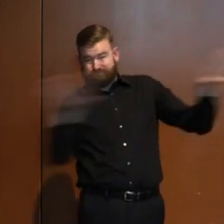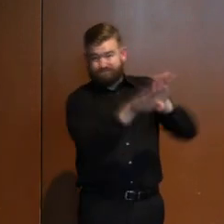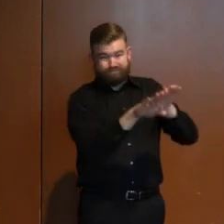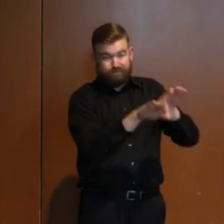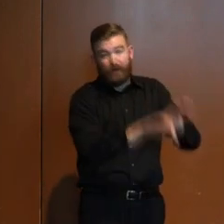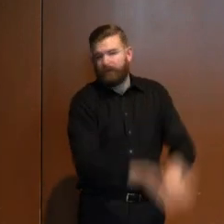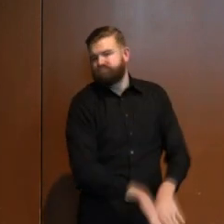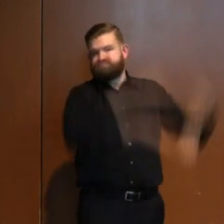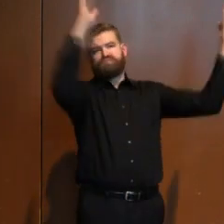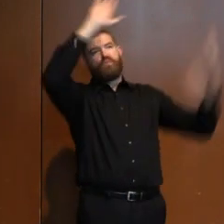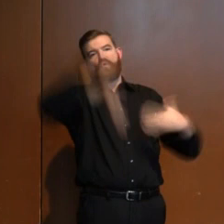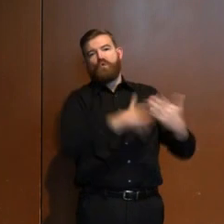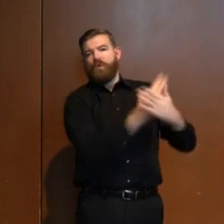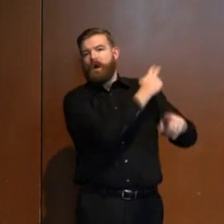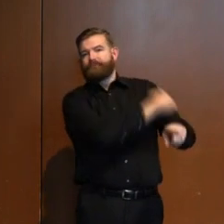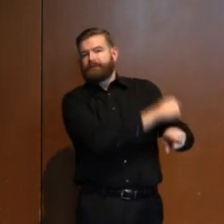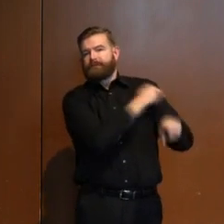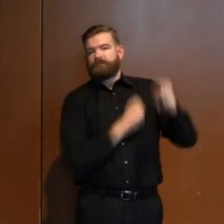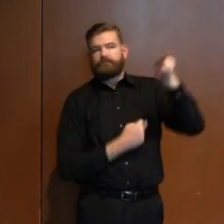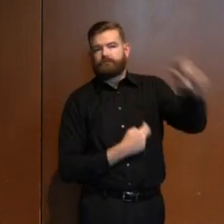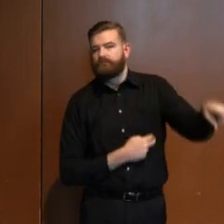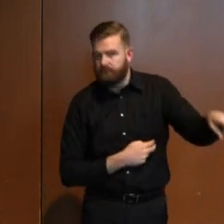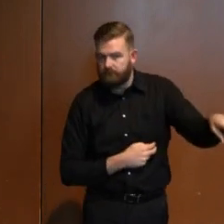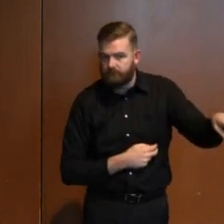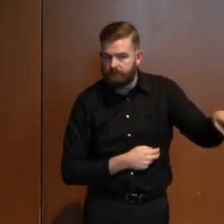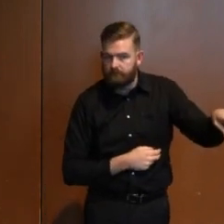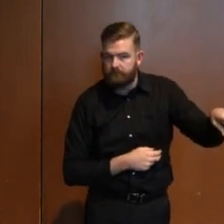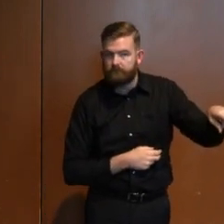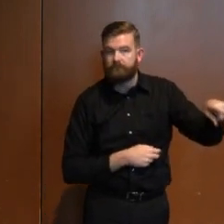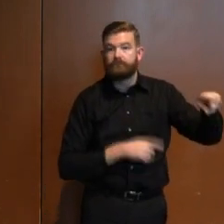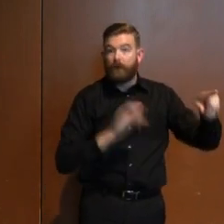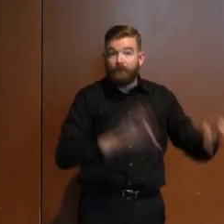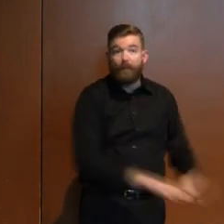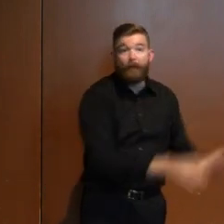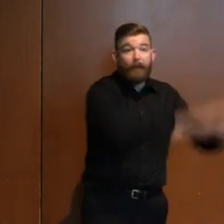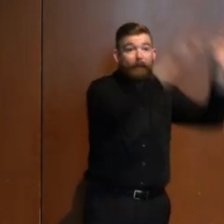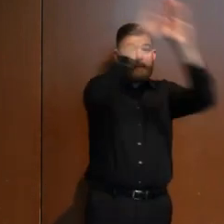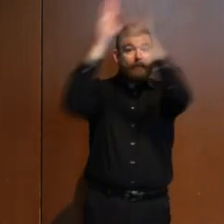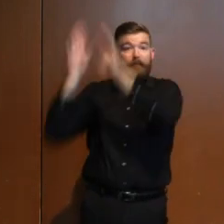ADDITIONALLY THE DEPARTMENT AS THE COMMISSIONER PREVIOUSLY GIVING CLOSE HOSPITALS IN ITS